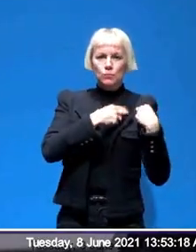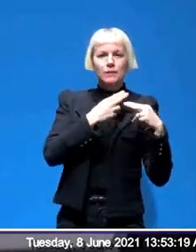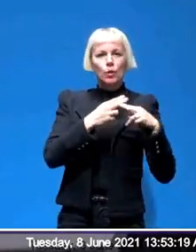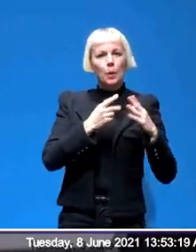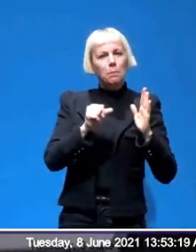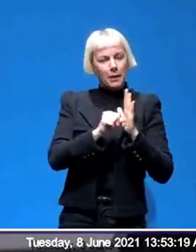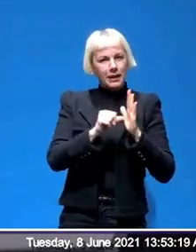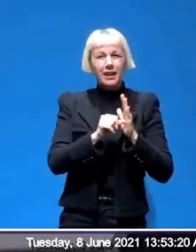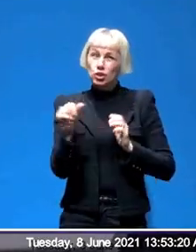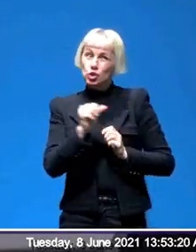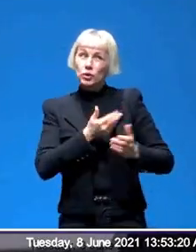have been consulted.